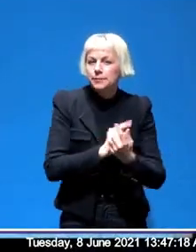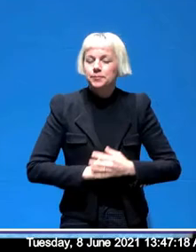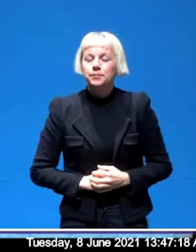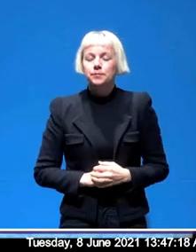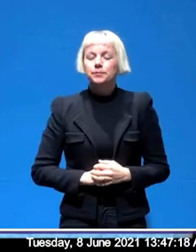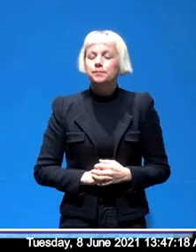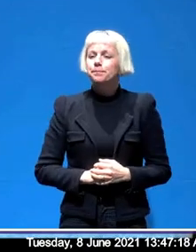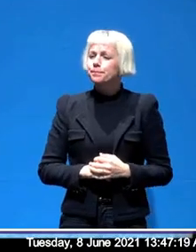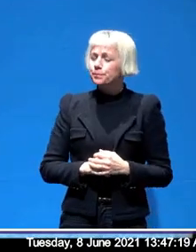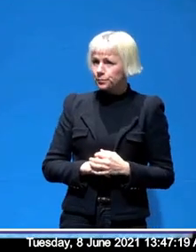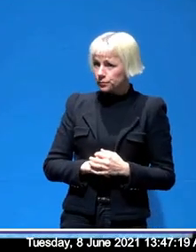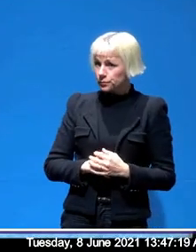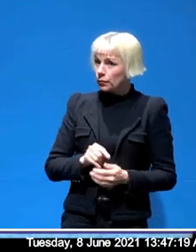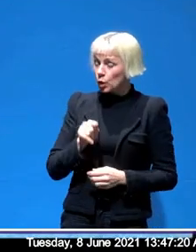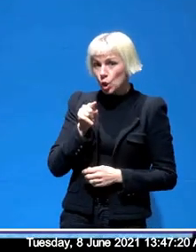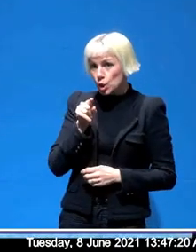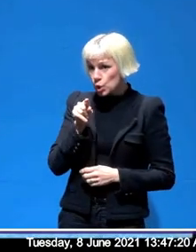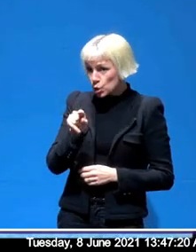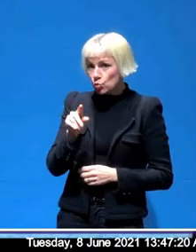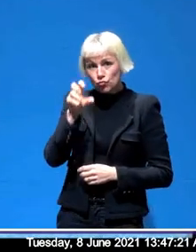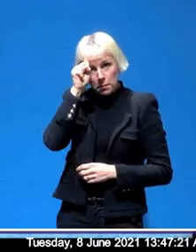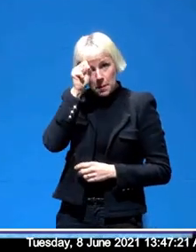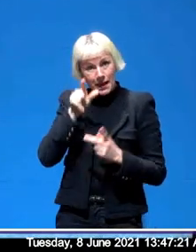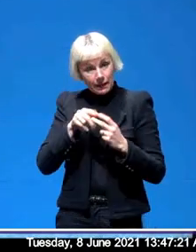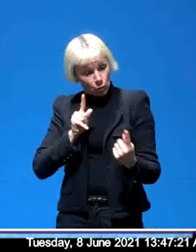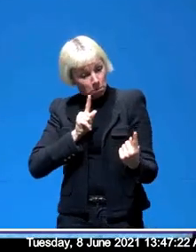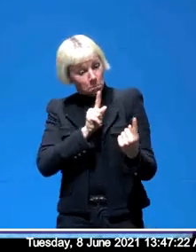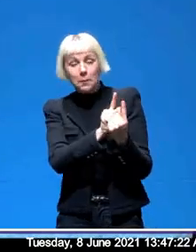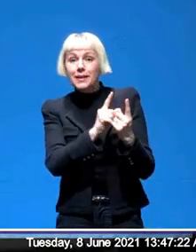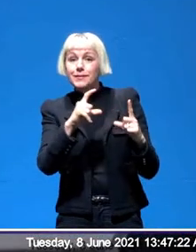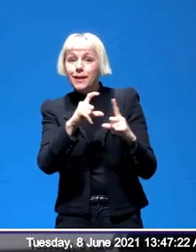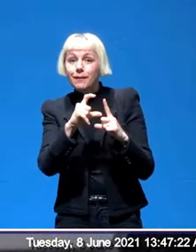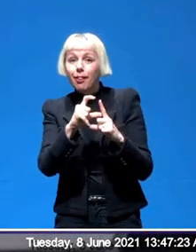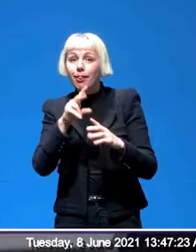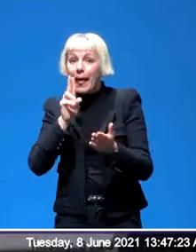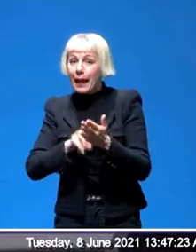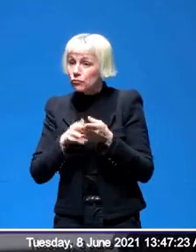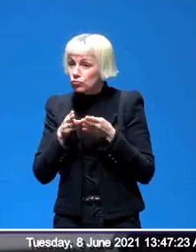Mr Cunningham, do you remember if you ever met Daniel at N Street? Yes, I knew Daniel very well.